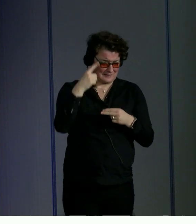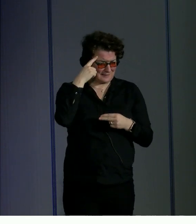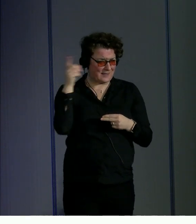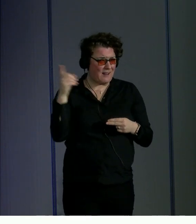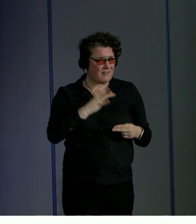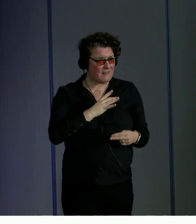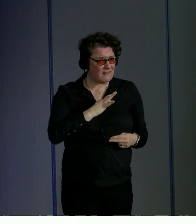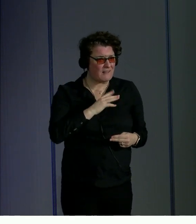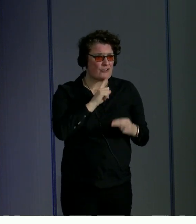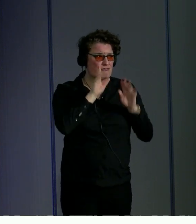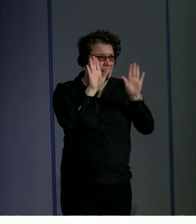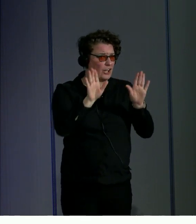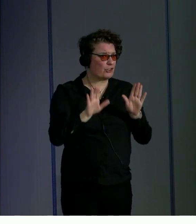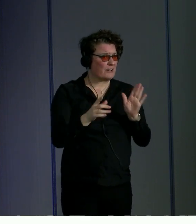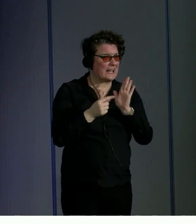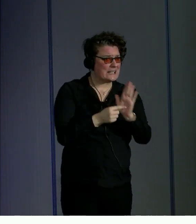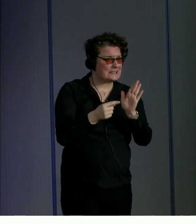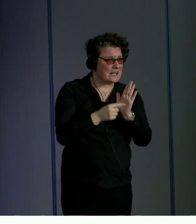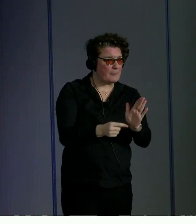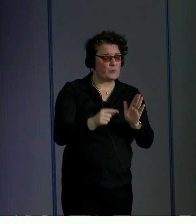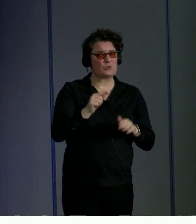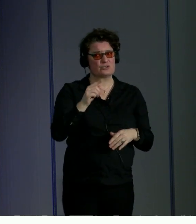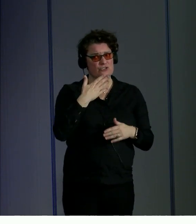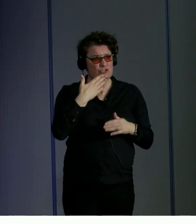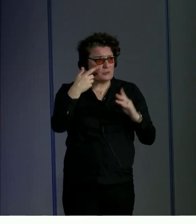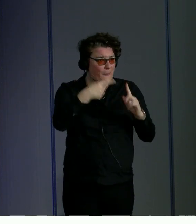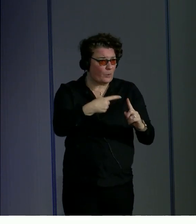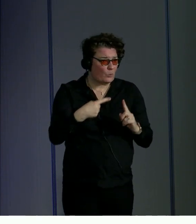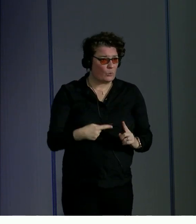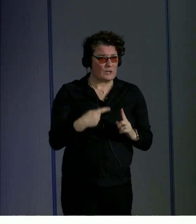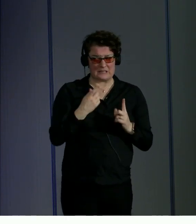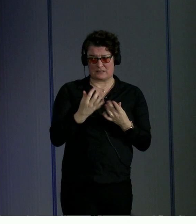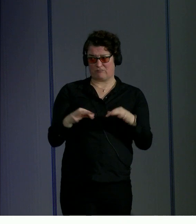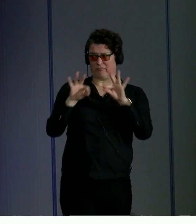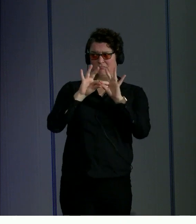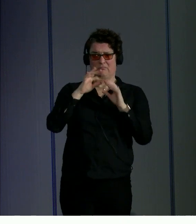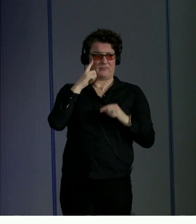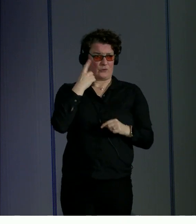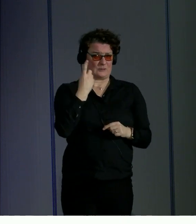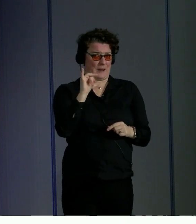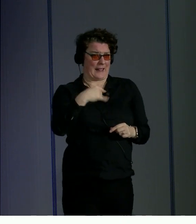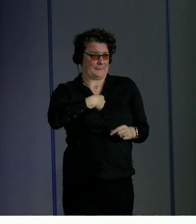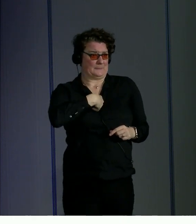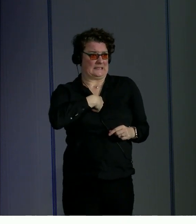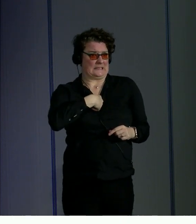great examples and points that are valuable for someone like me who does trainings and